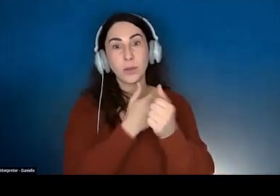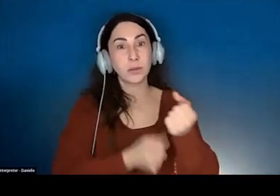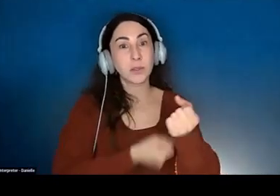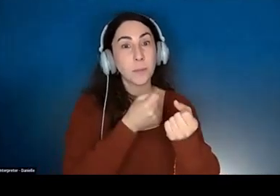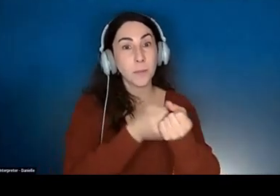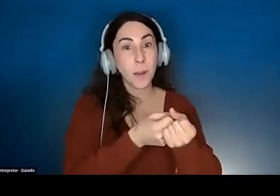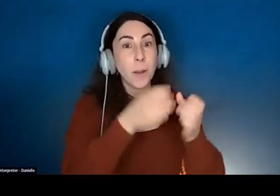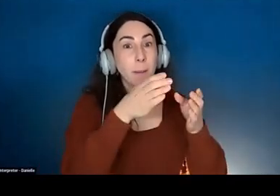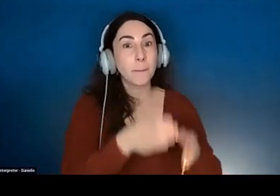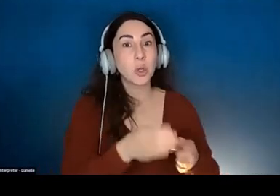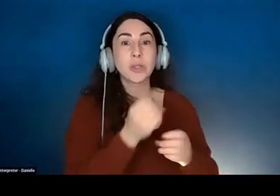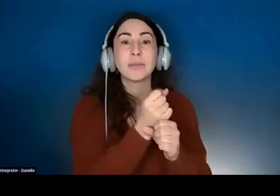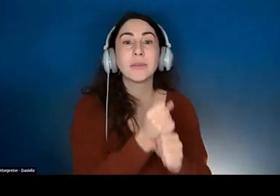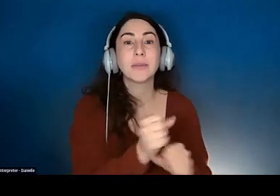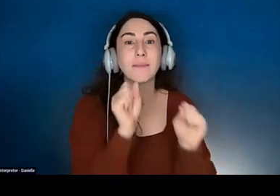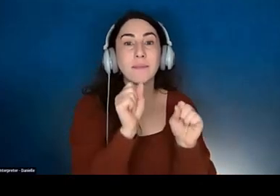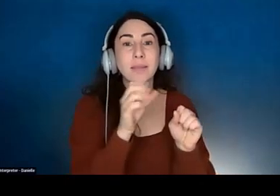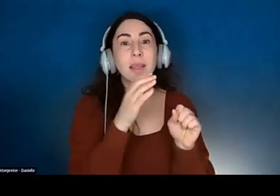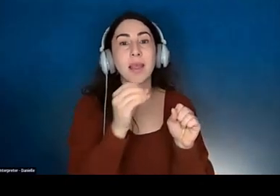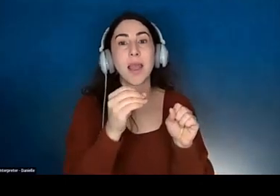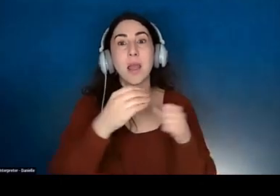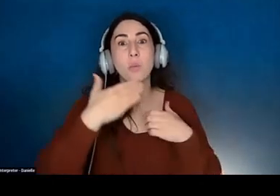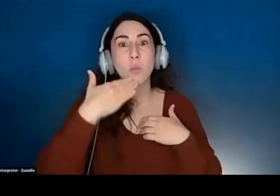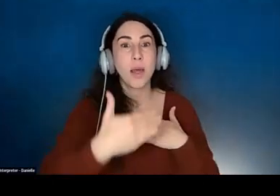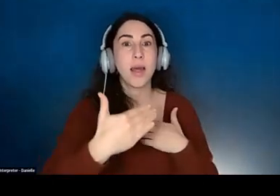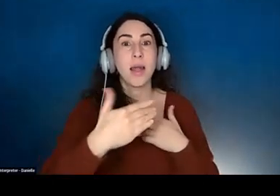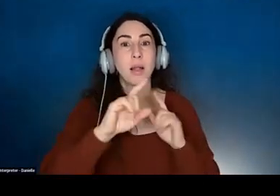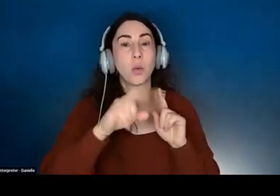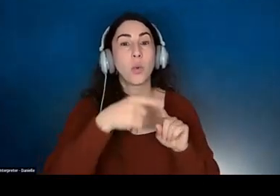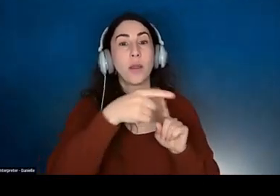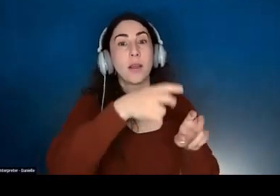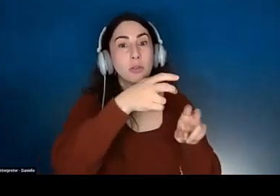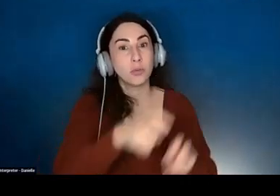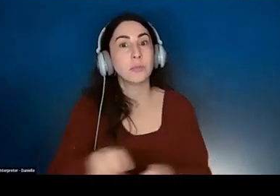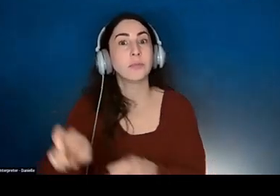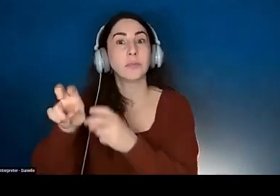in community settings. And as you likely expect,